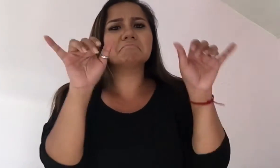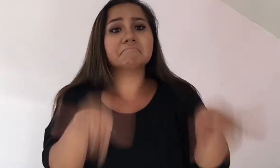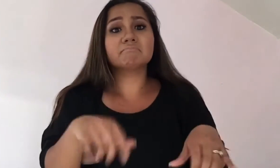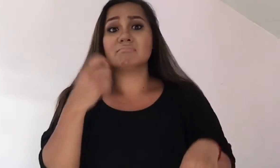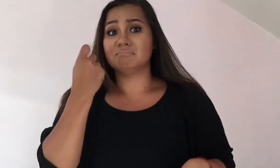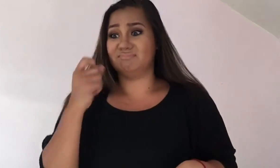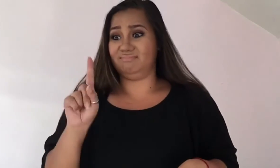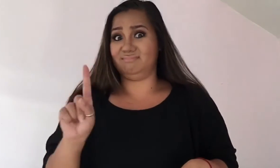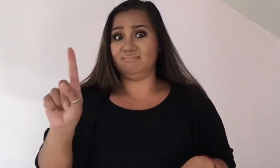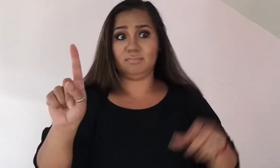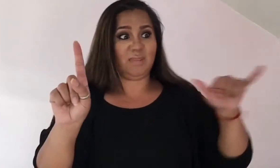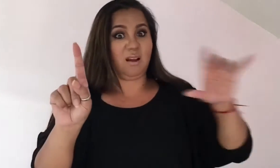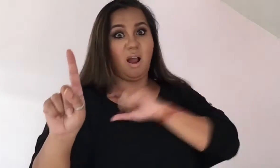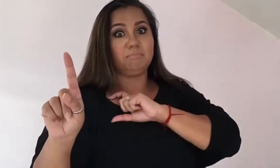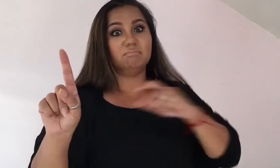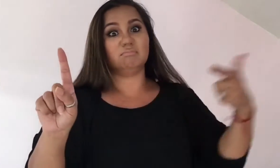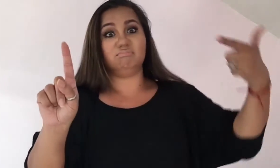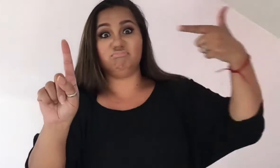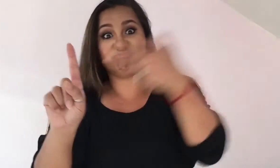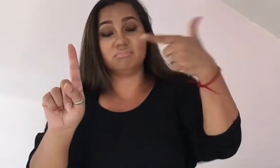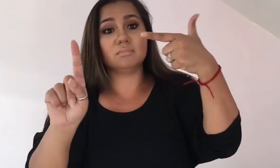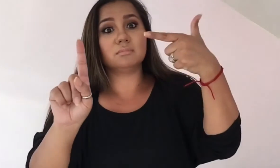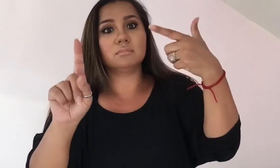(someone walking home got shot by Liang)